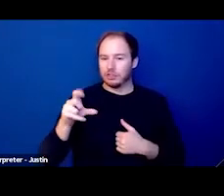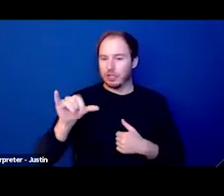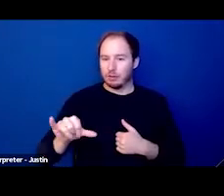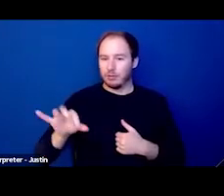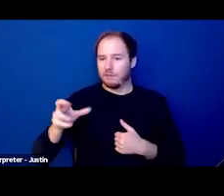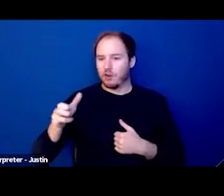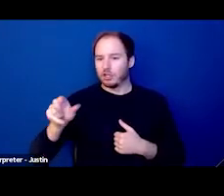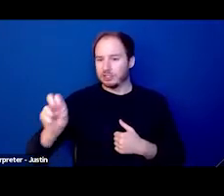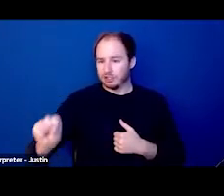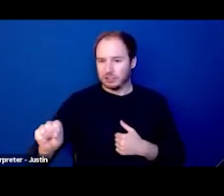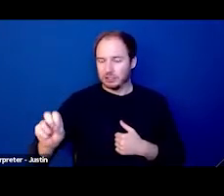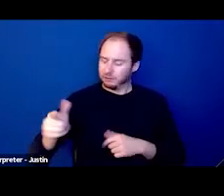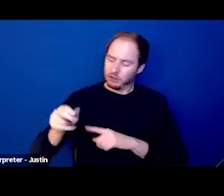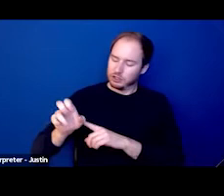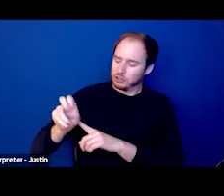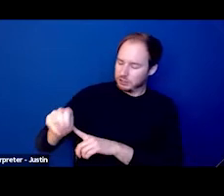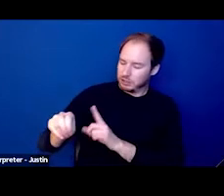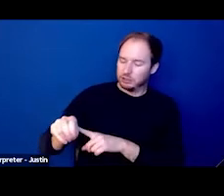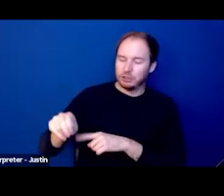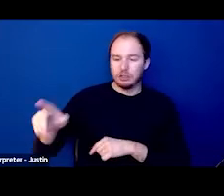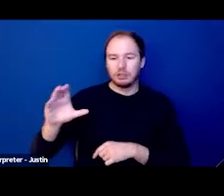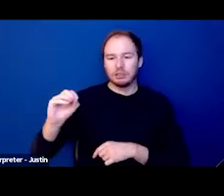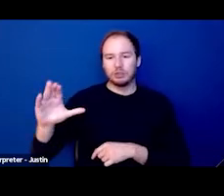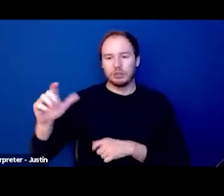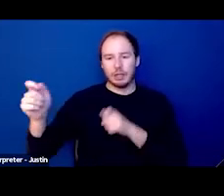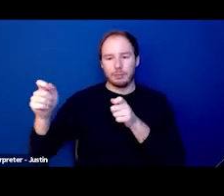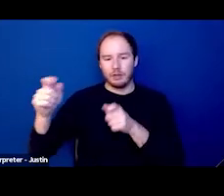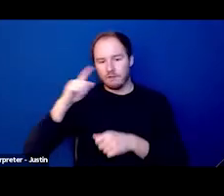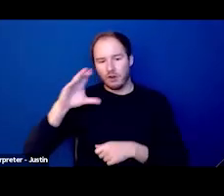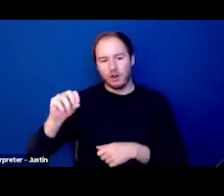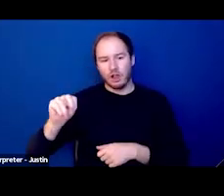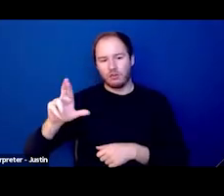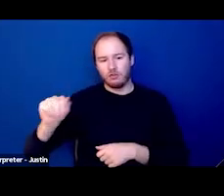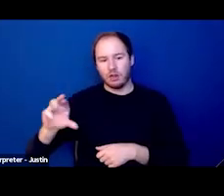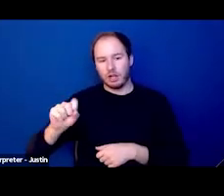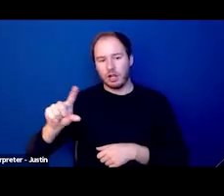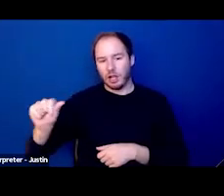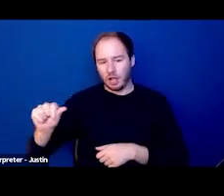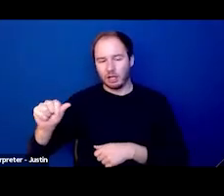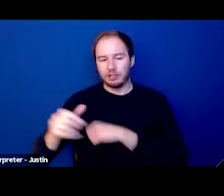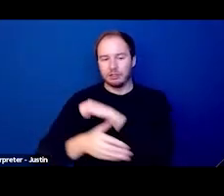Who's the Continuum of Care or the COC Administrator for Contra Costa County Health Housing and Homeless Services,